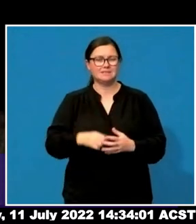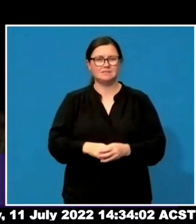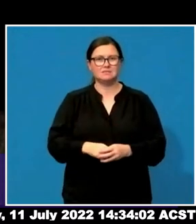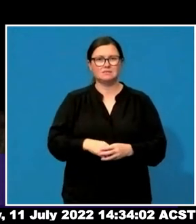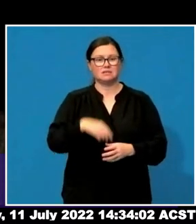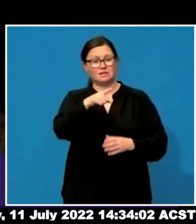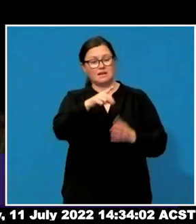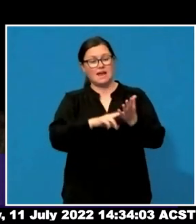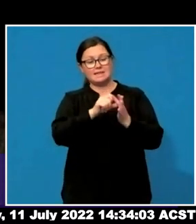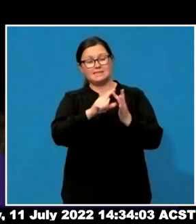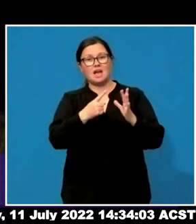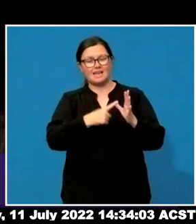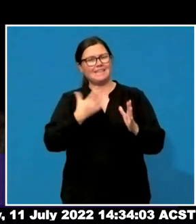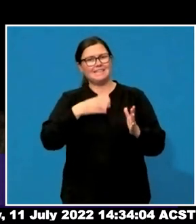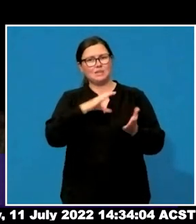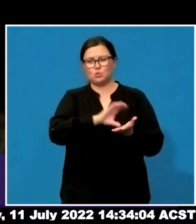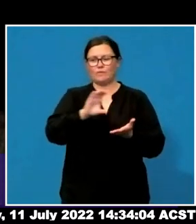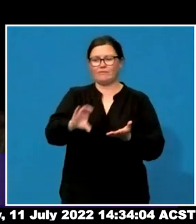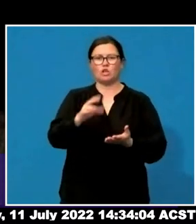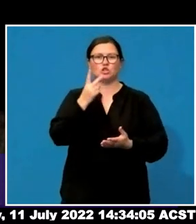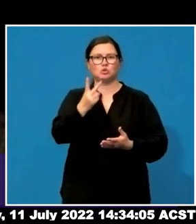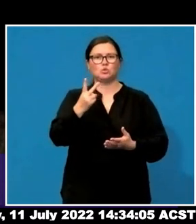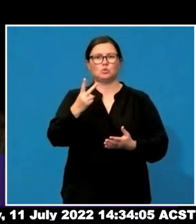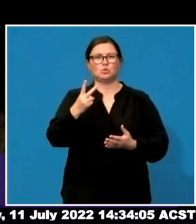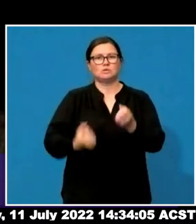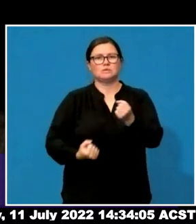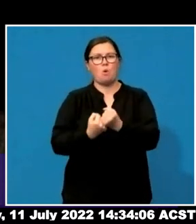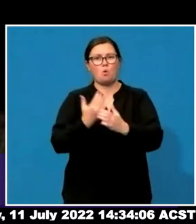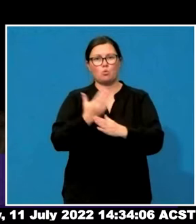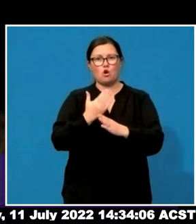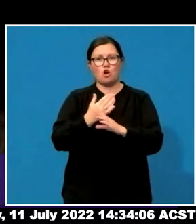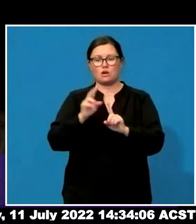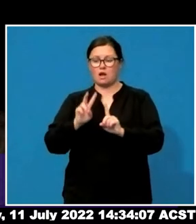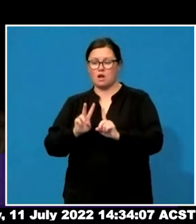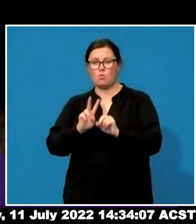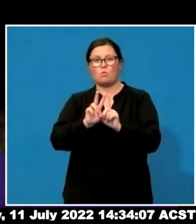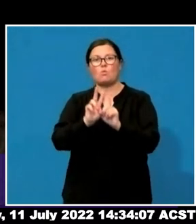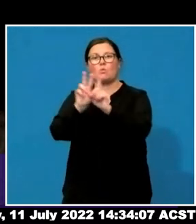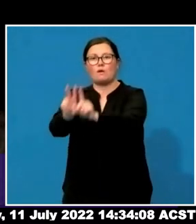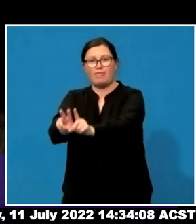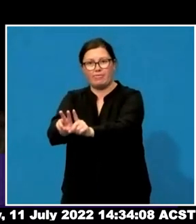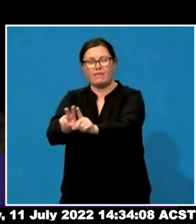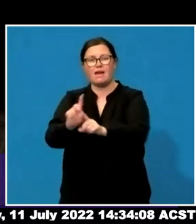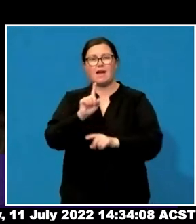going back with him, and additionally transport as well. And that comes at a huge cost to his plan.